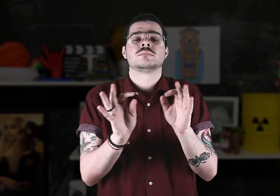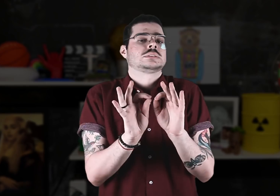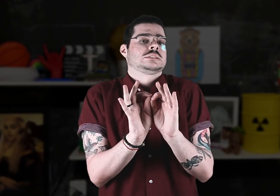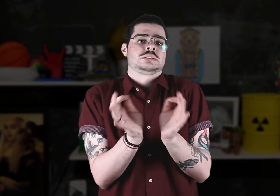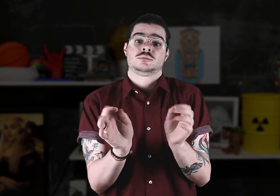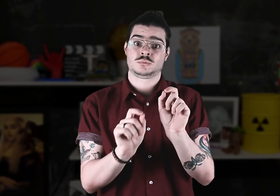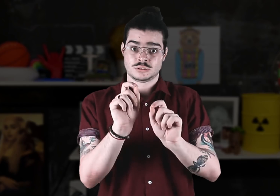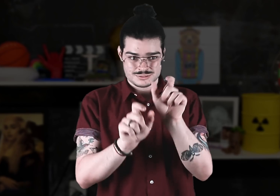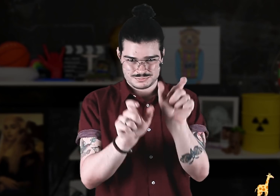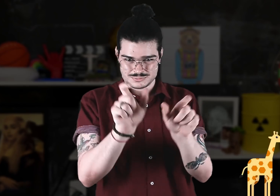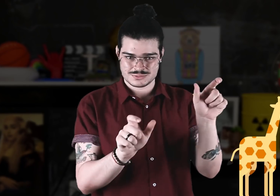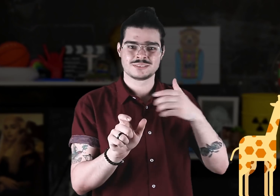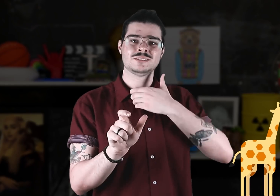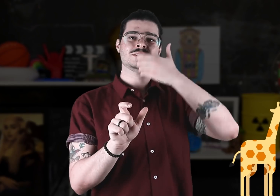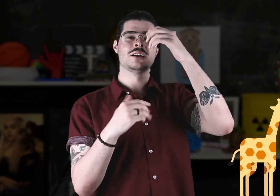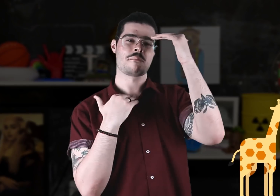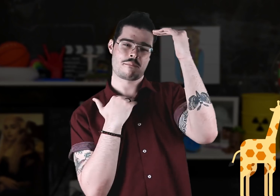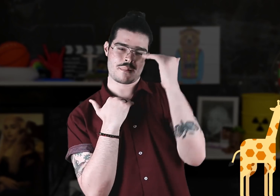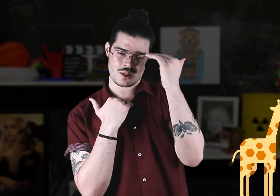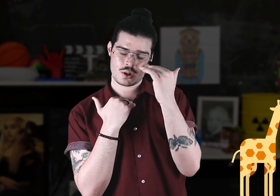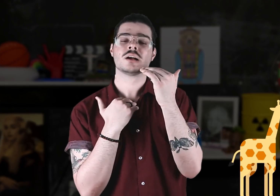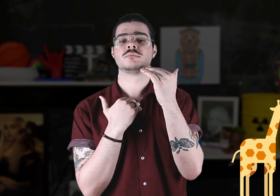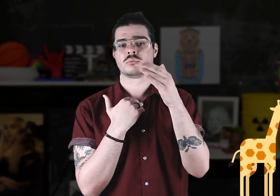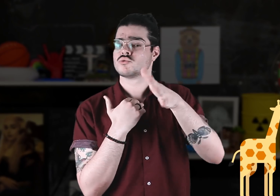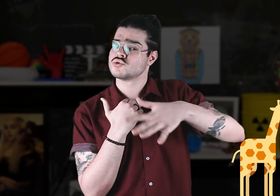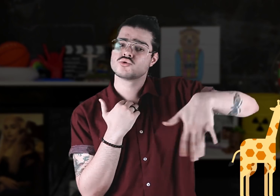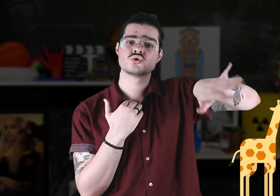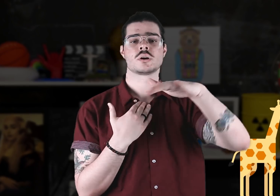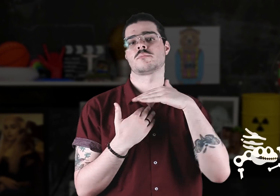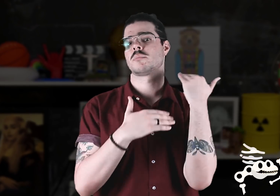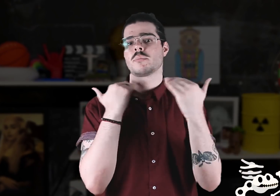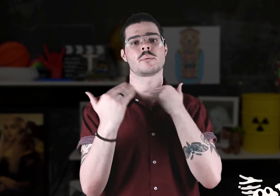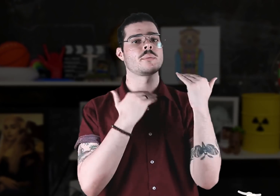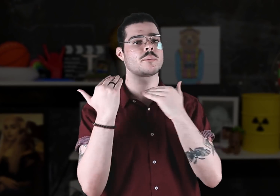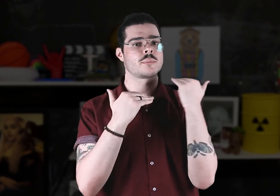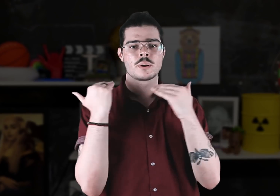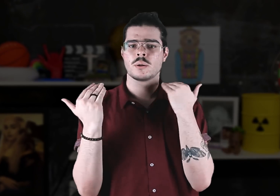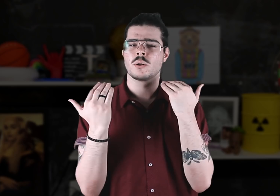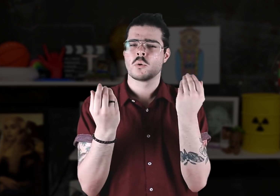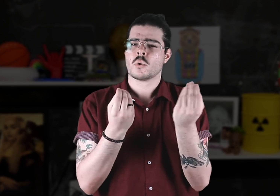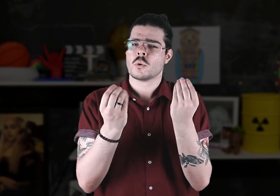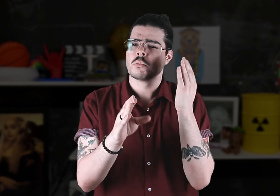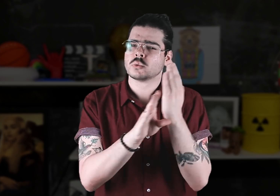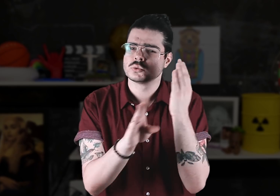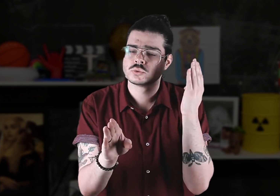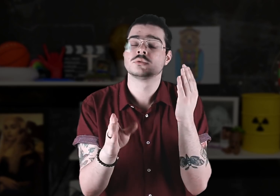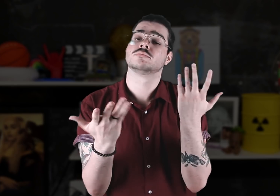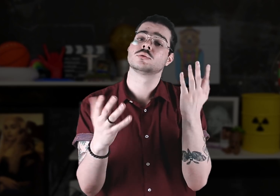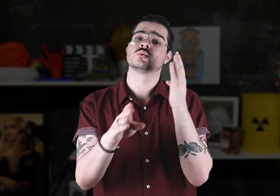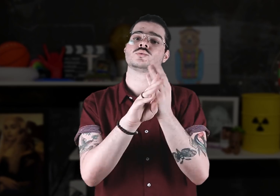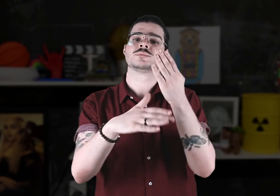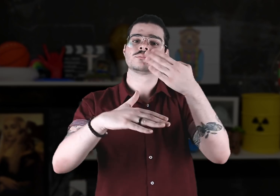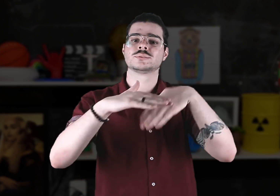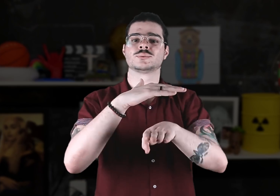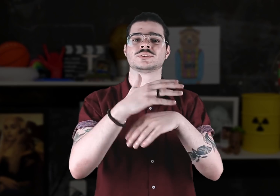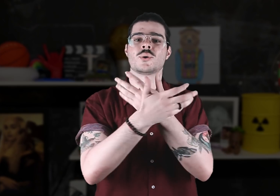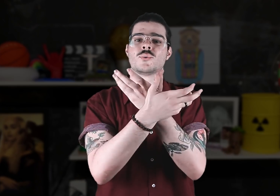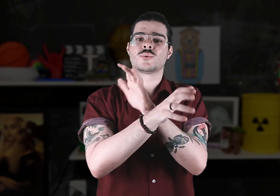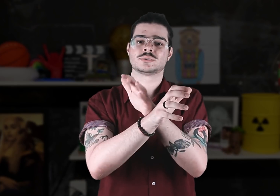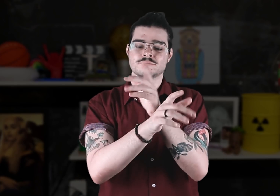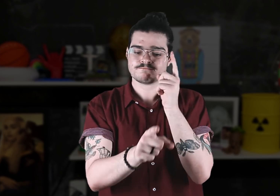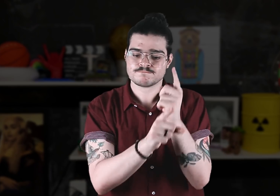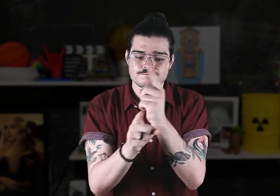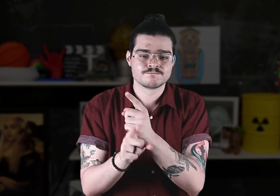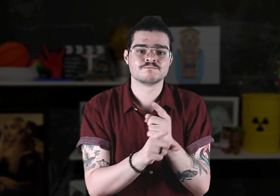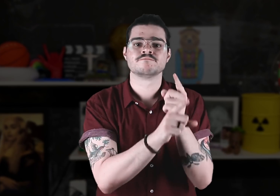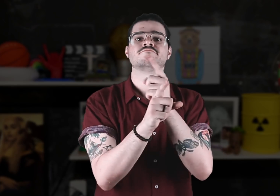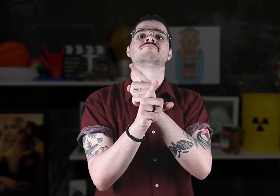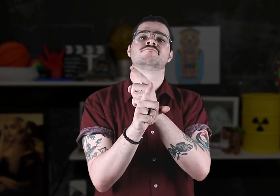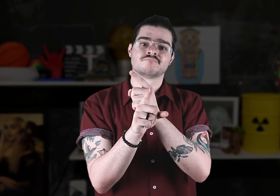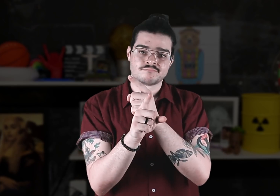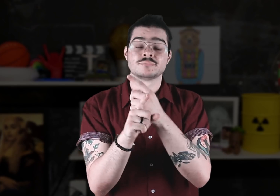They simply died, they were discovered through fossils,